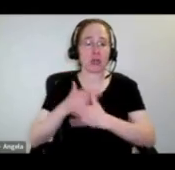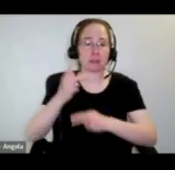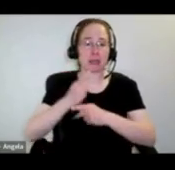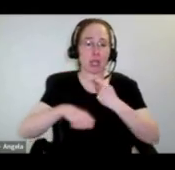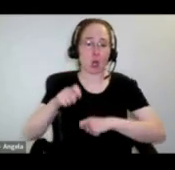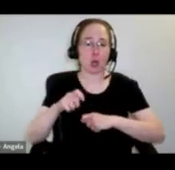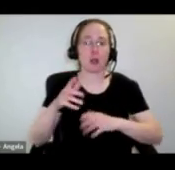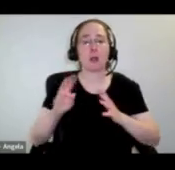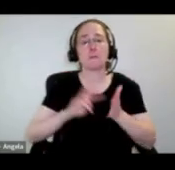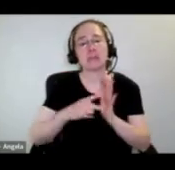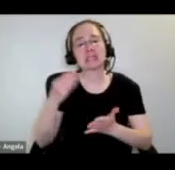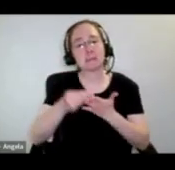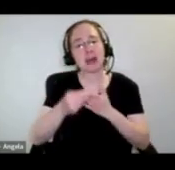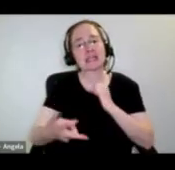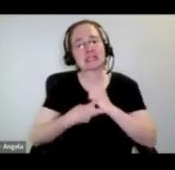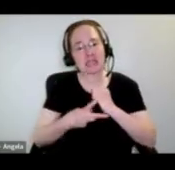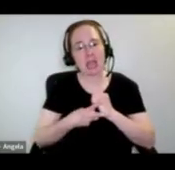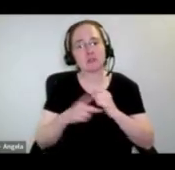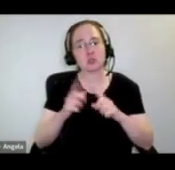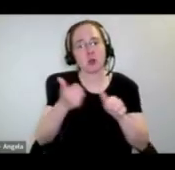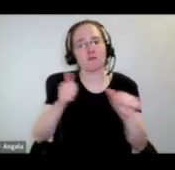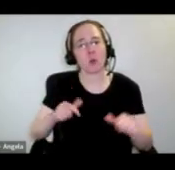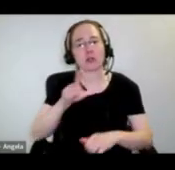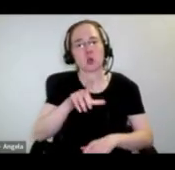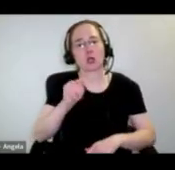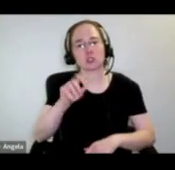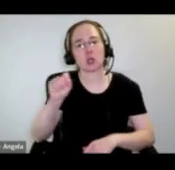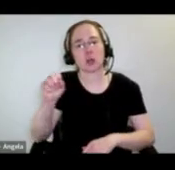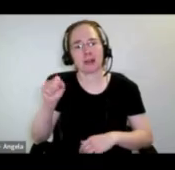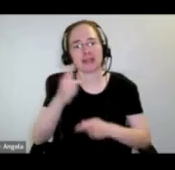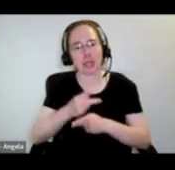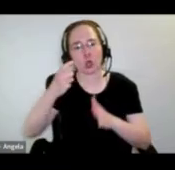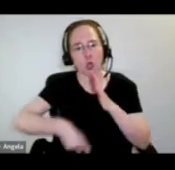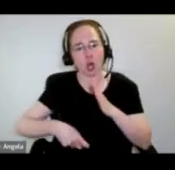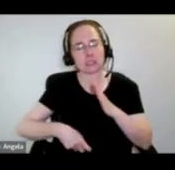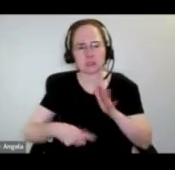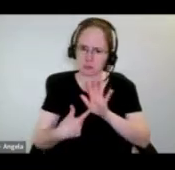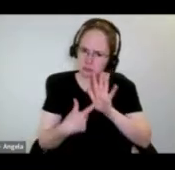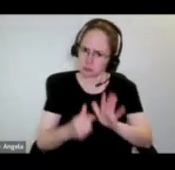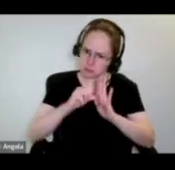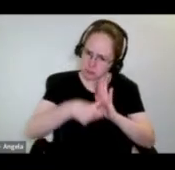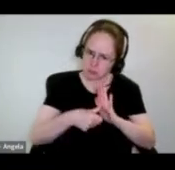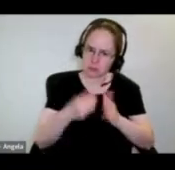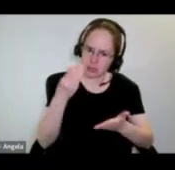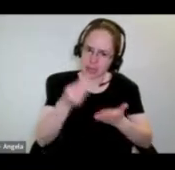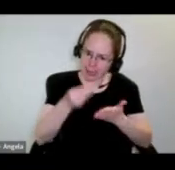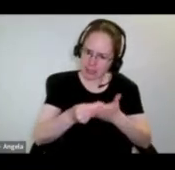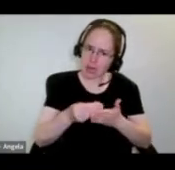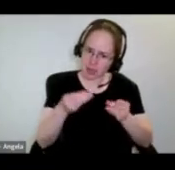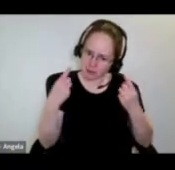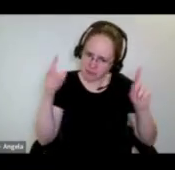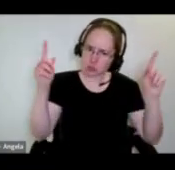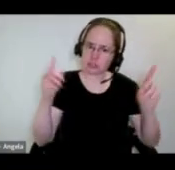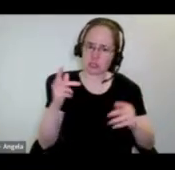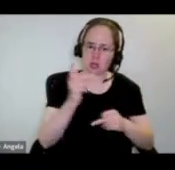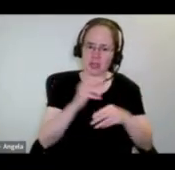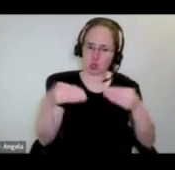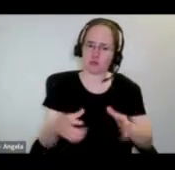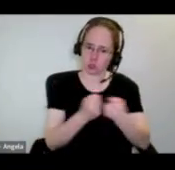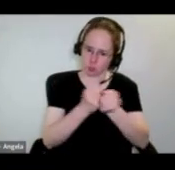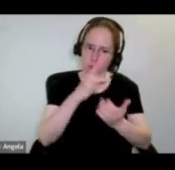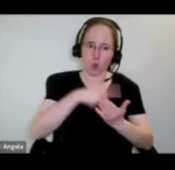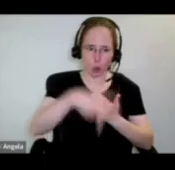David Watkins: The study found that every dollar invested in respite care generates dollars saved and avoided long-term care costs, underscoring the economic efficiency